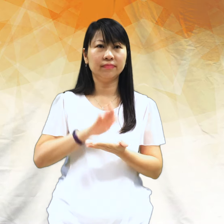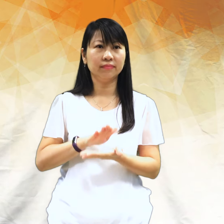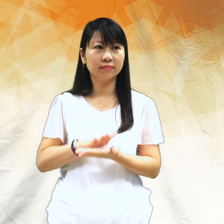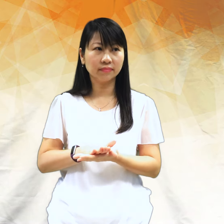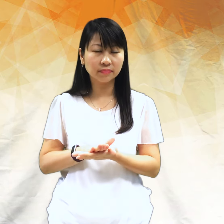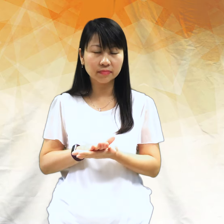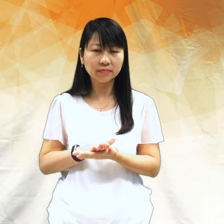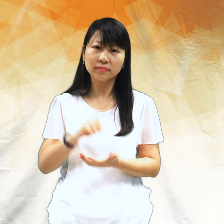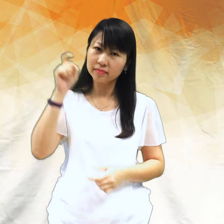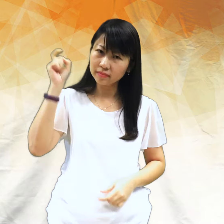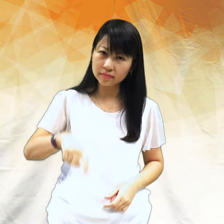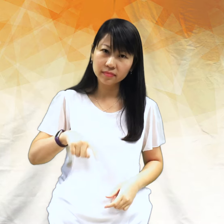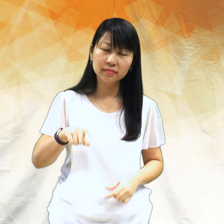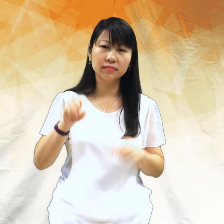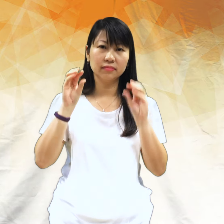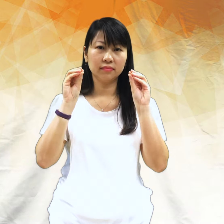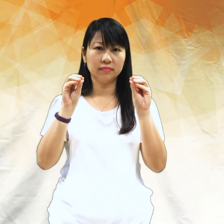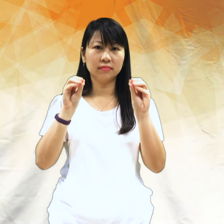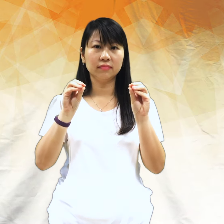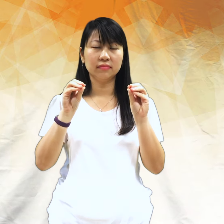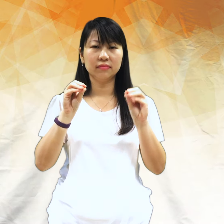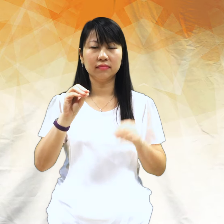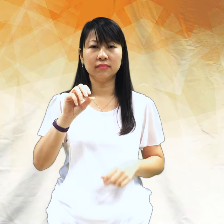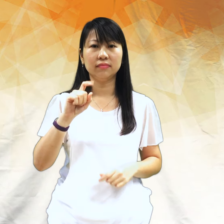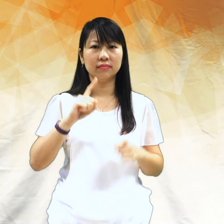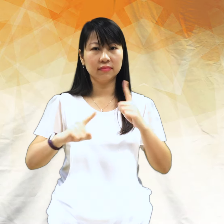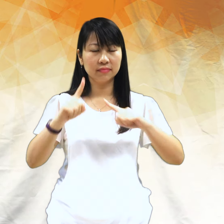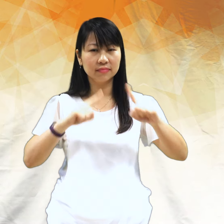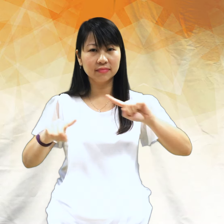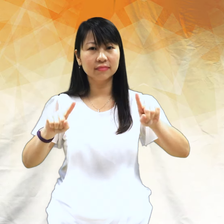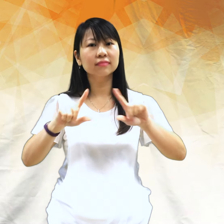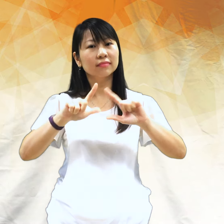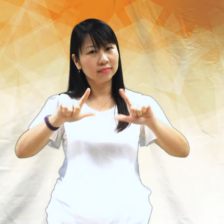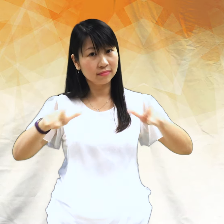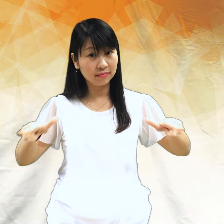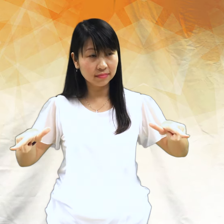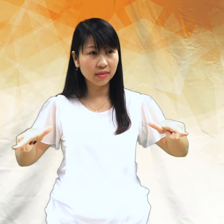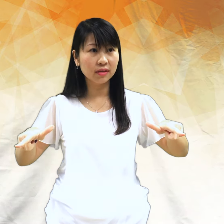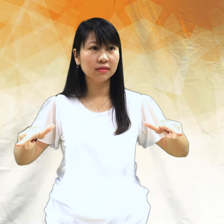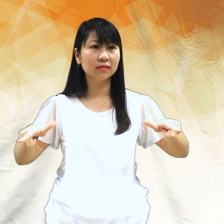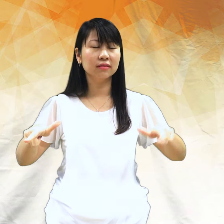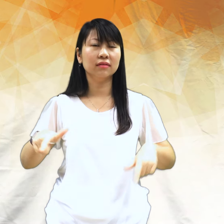All schools must teach sign language.